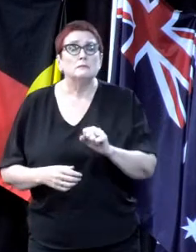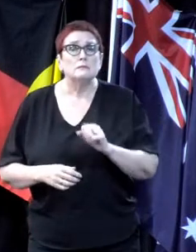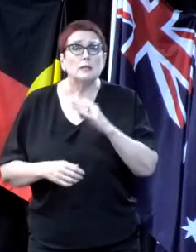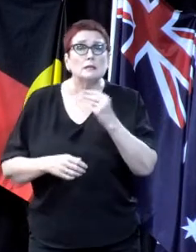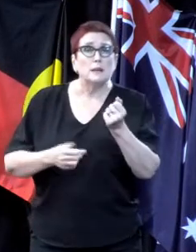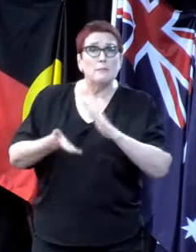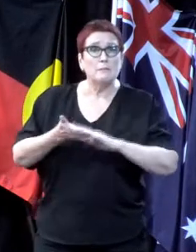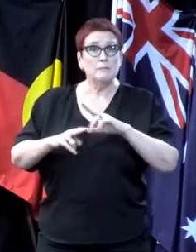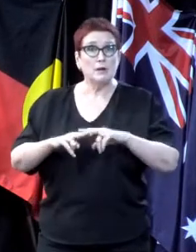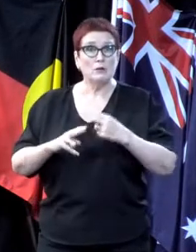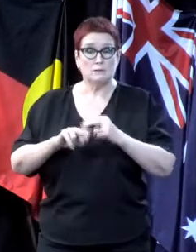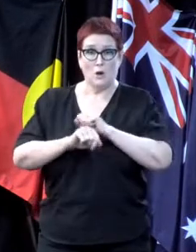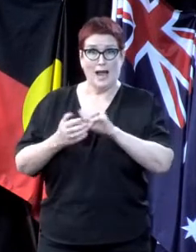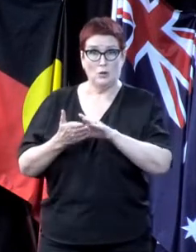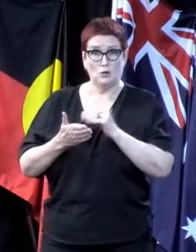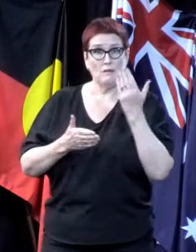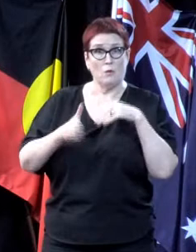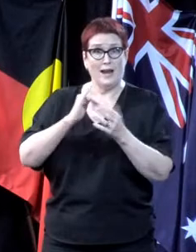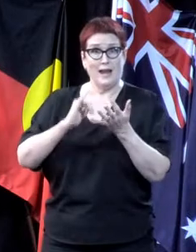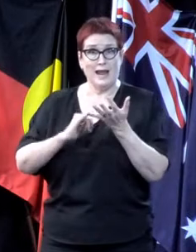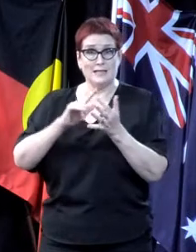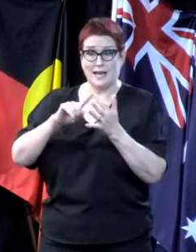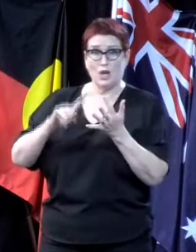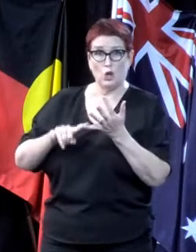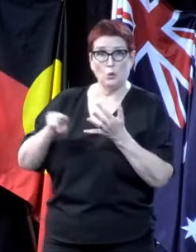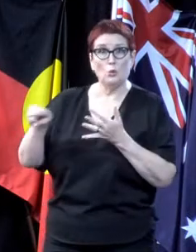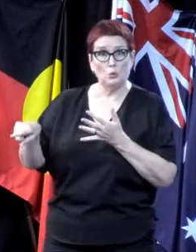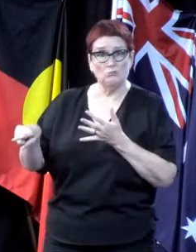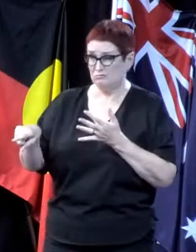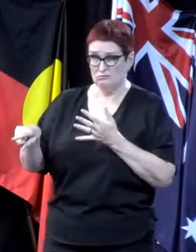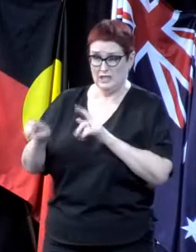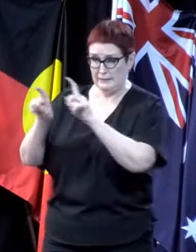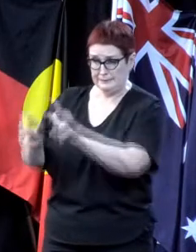in our previous special education unit who had engaged in their entire schooling in a special education unit.